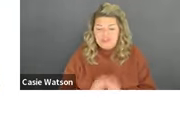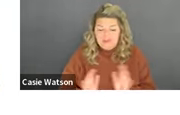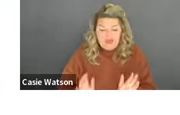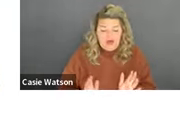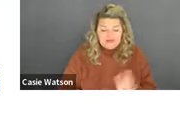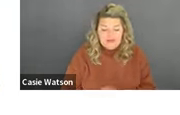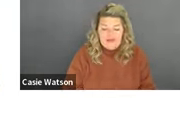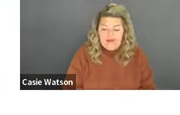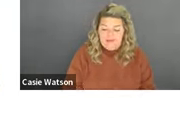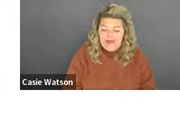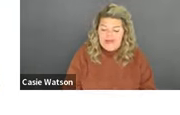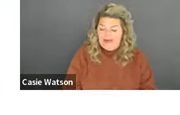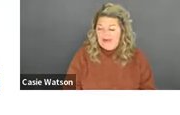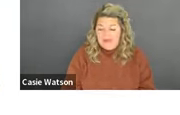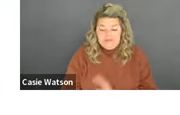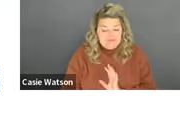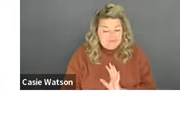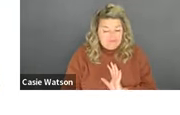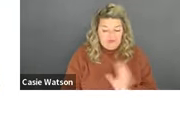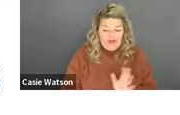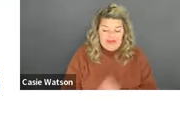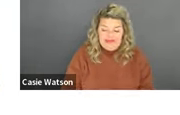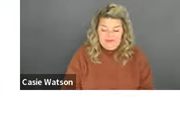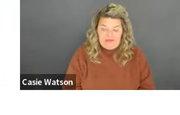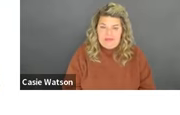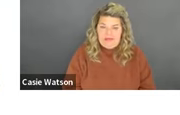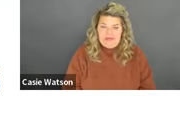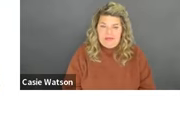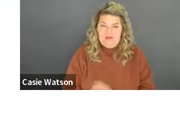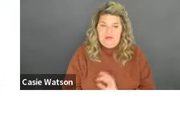which can be caused by a variety of reasons.